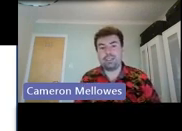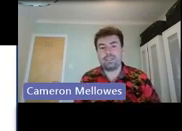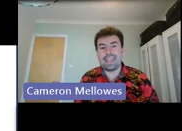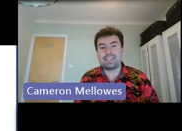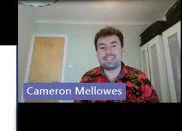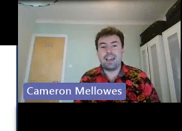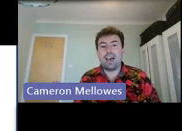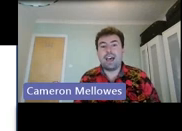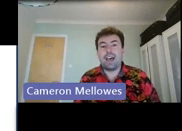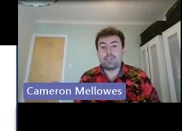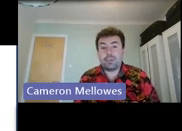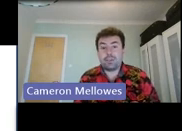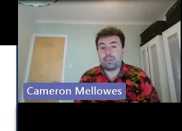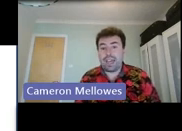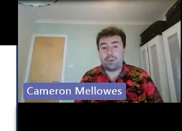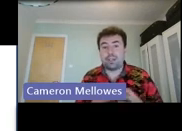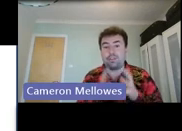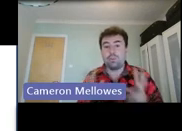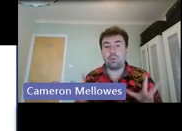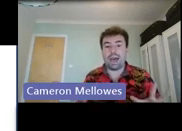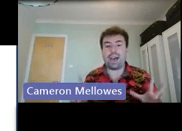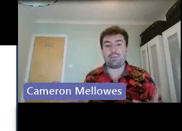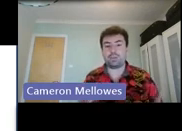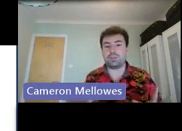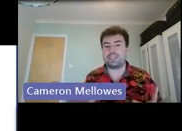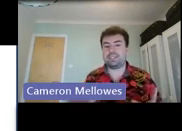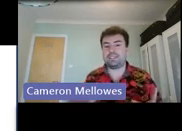the first phase. It's focused on how we devolve more power and resources to